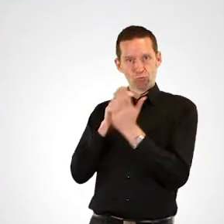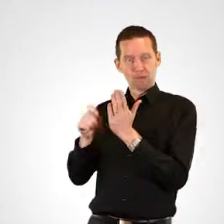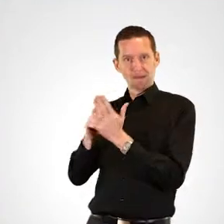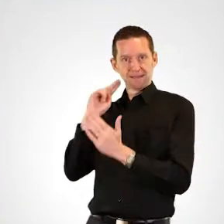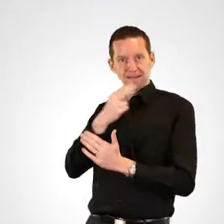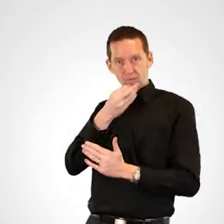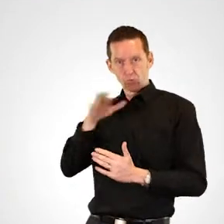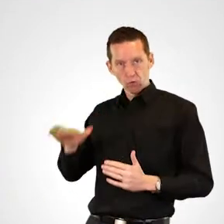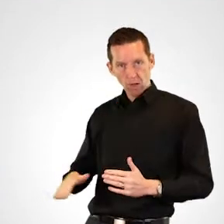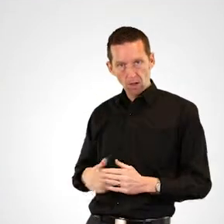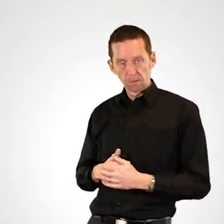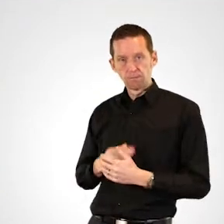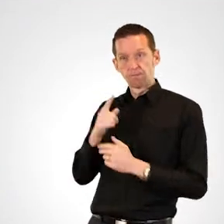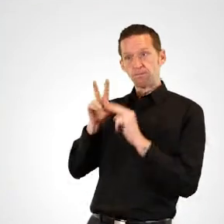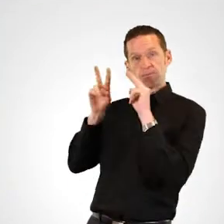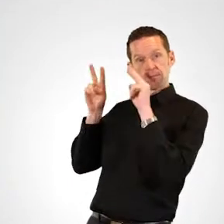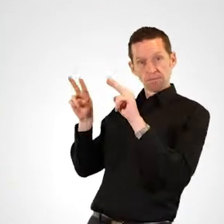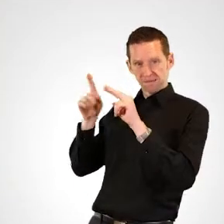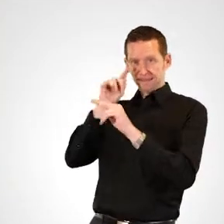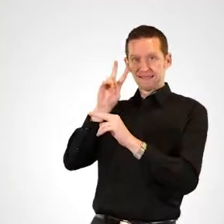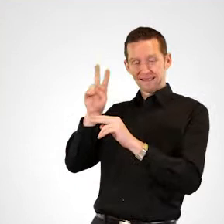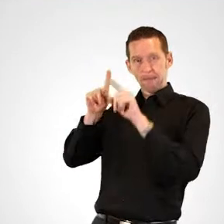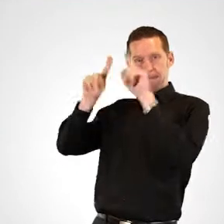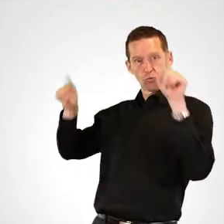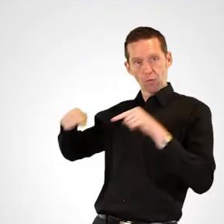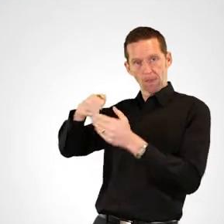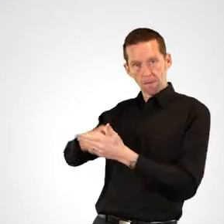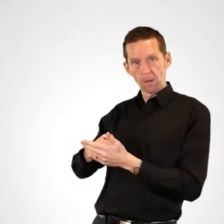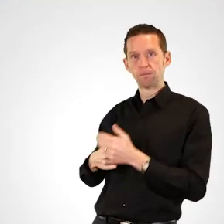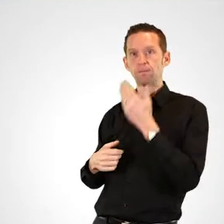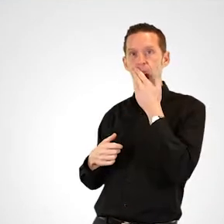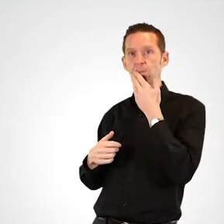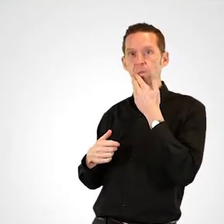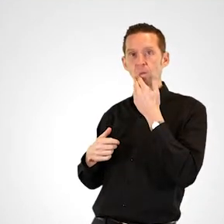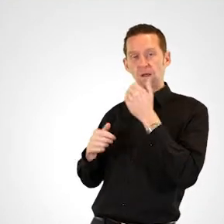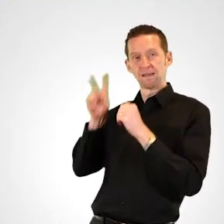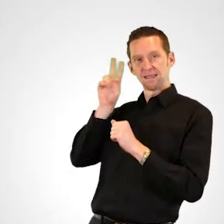Again, if you look at this, clearly the picture is at the bottom, and at the top is her text.